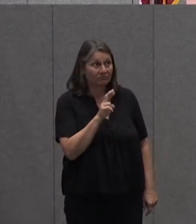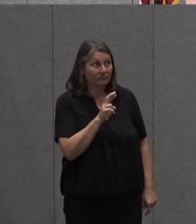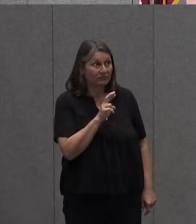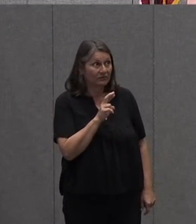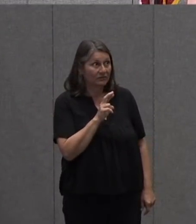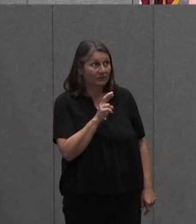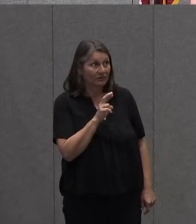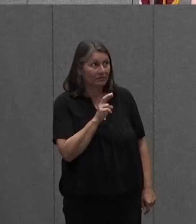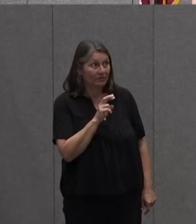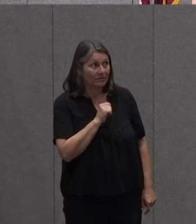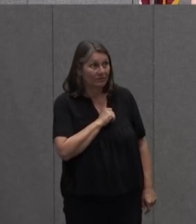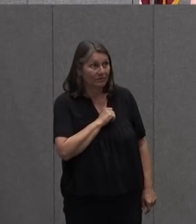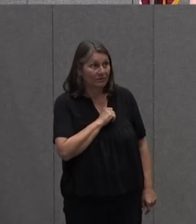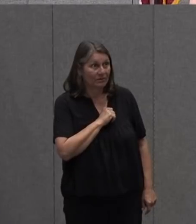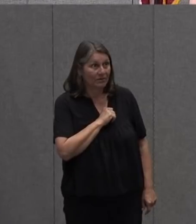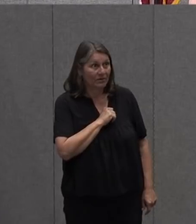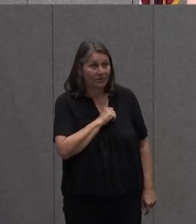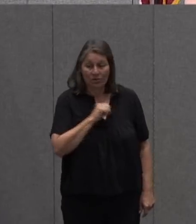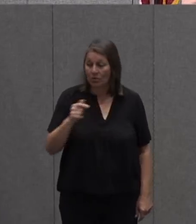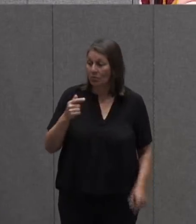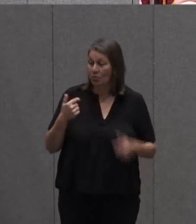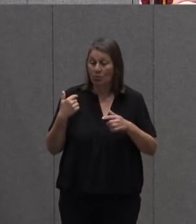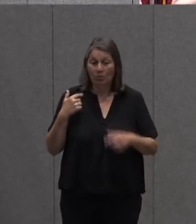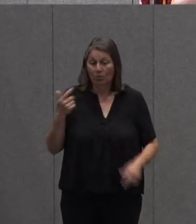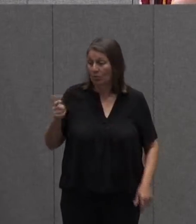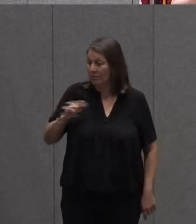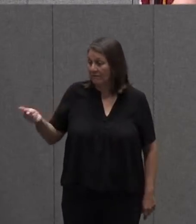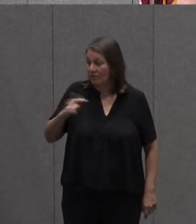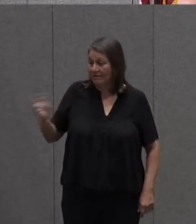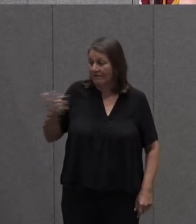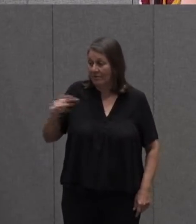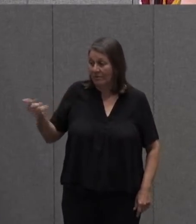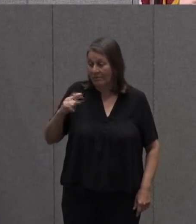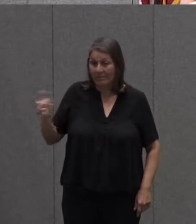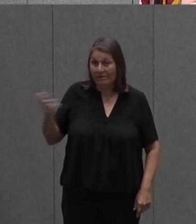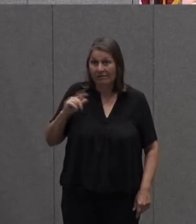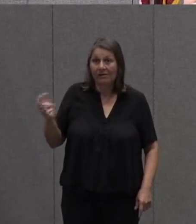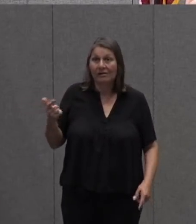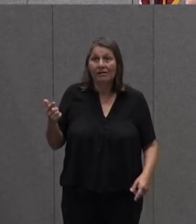Oh, and then we would go back and forth, back and forth. And whoever is the last person to be able